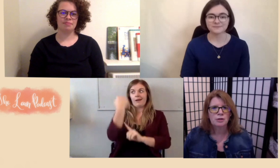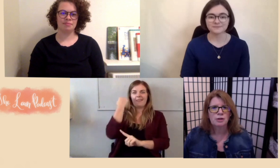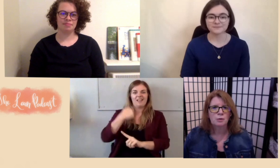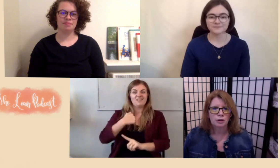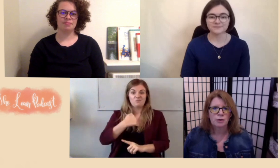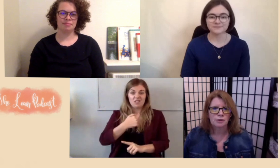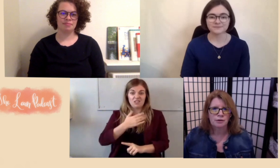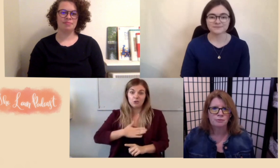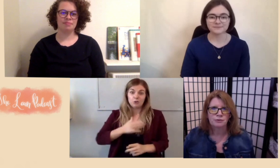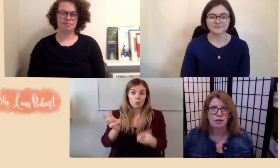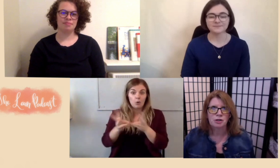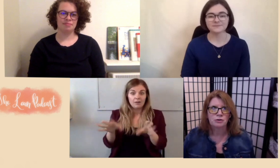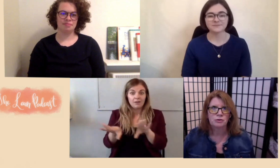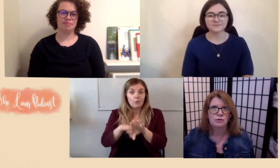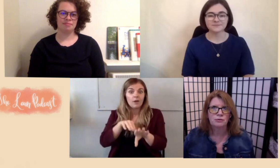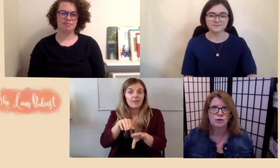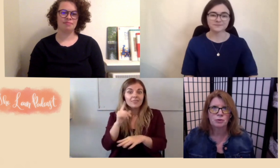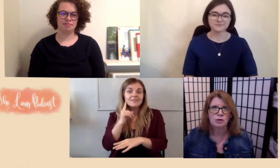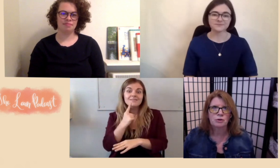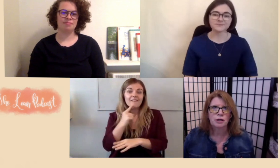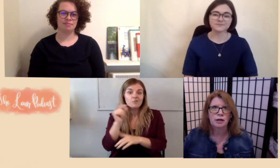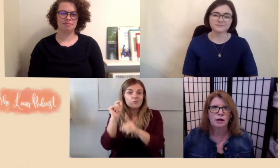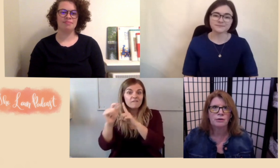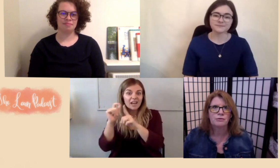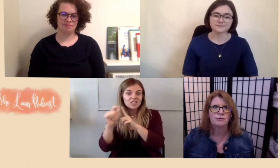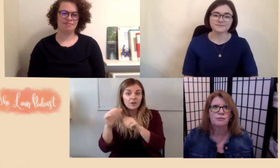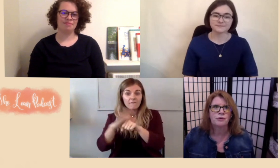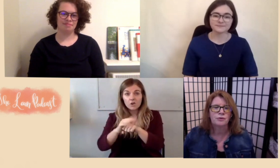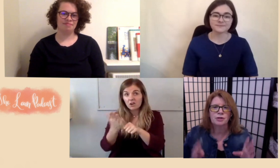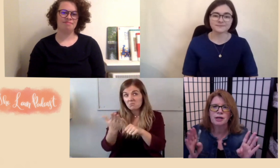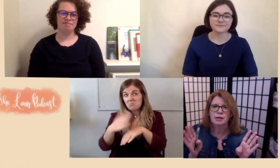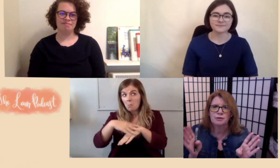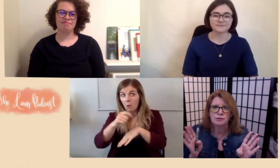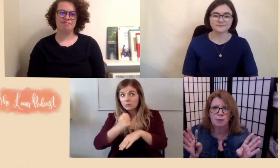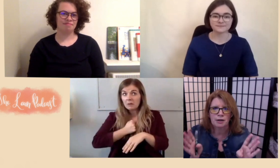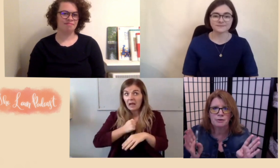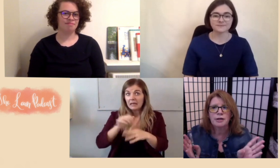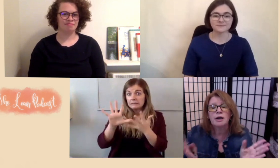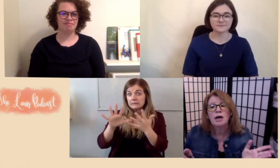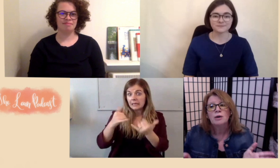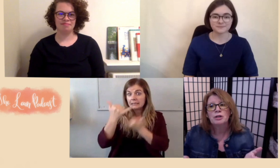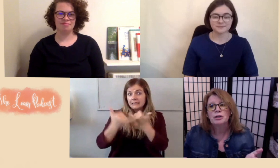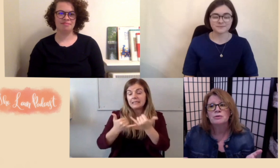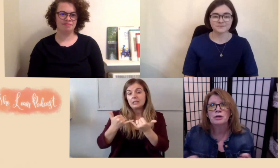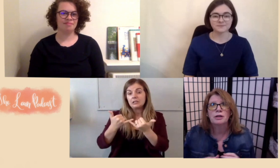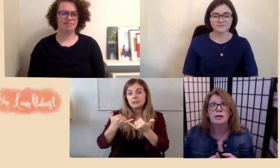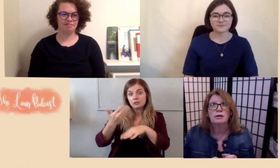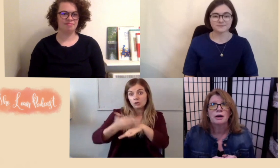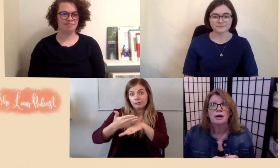for the majority of the first 10 years of my career, which is really the outgrowth,